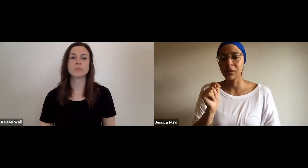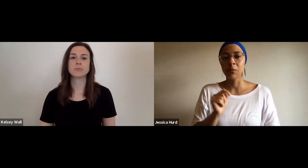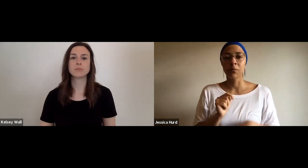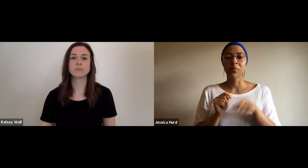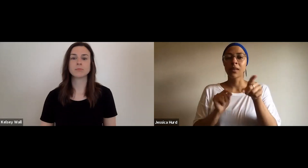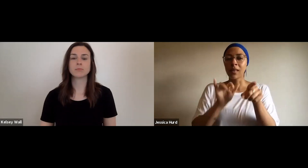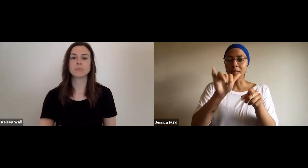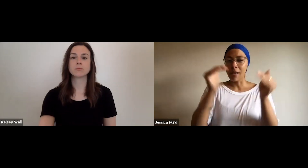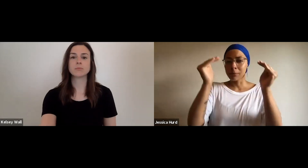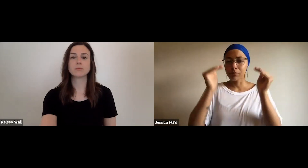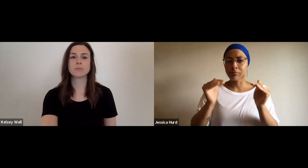and change that thought.